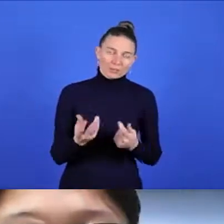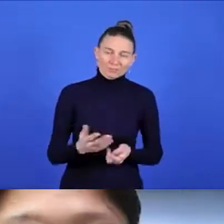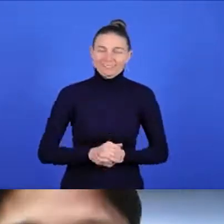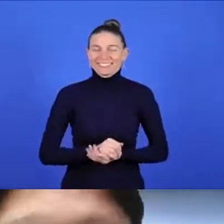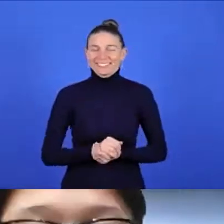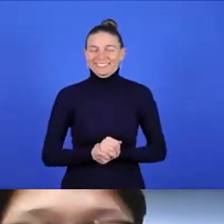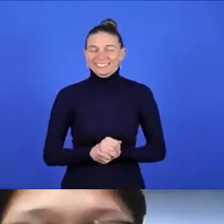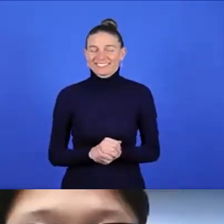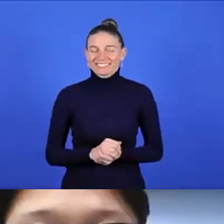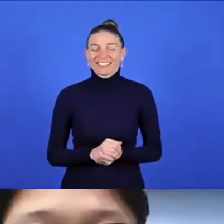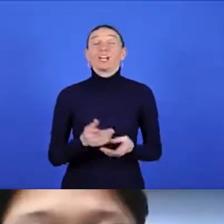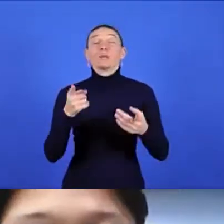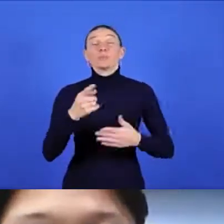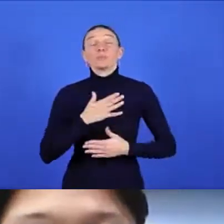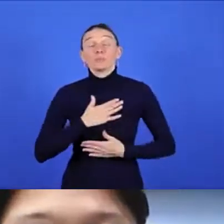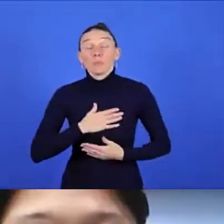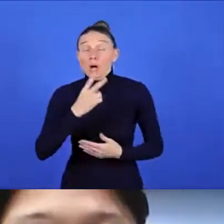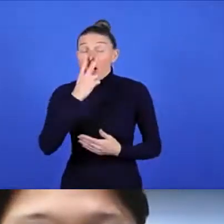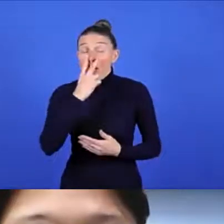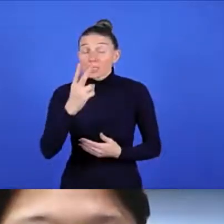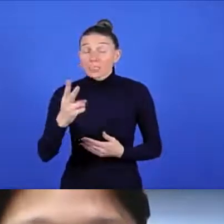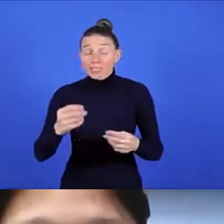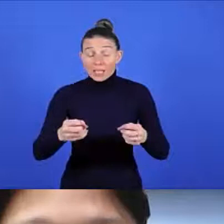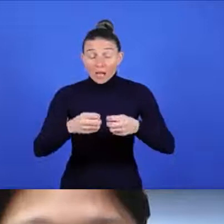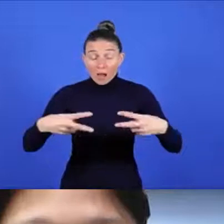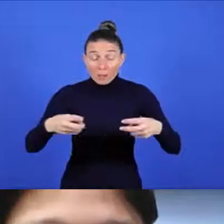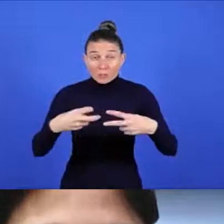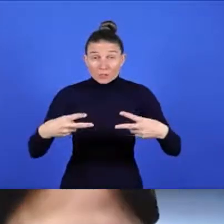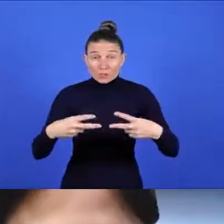the sign language. If you want to see the